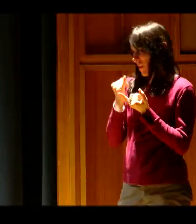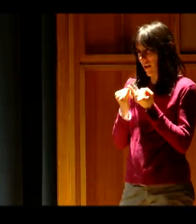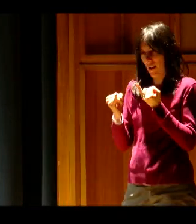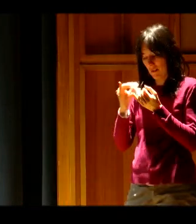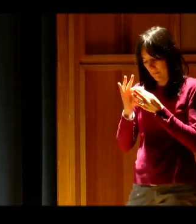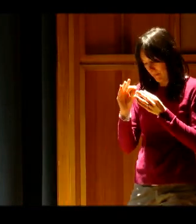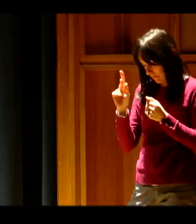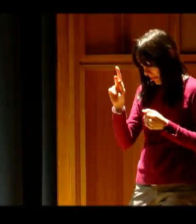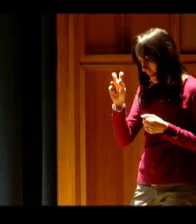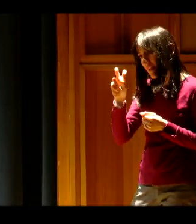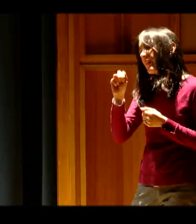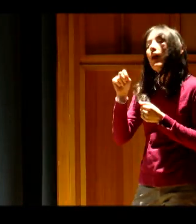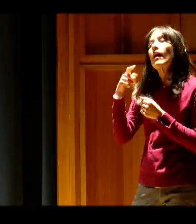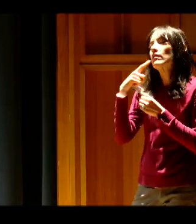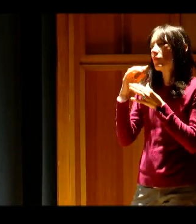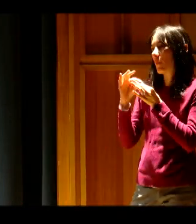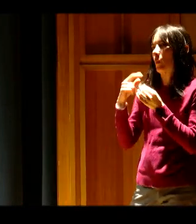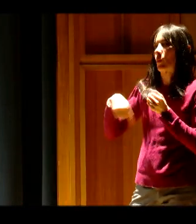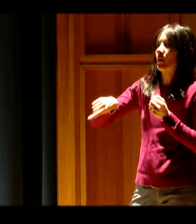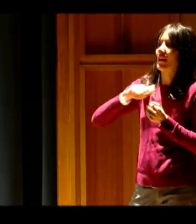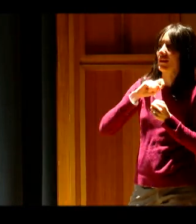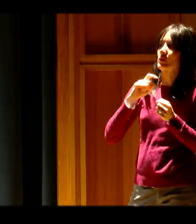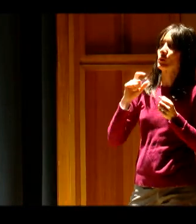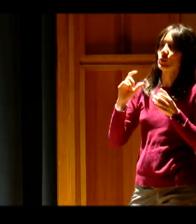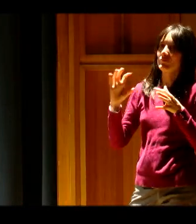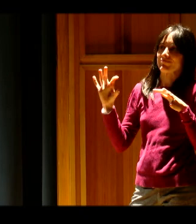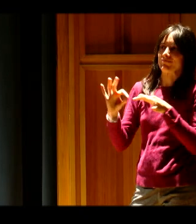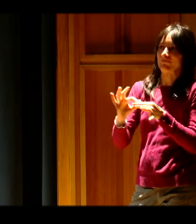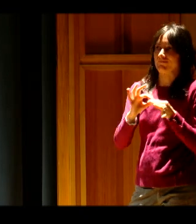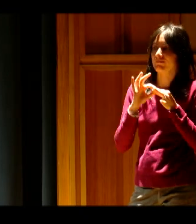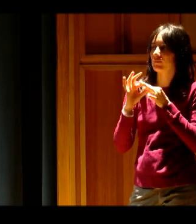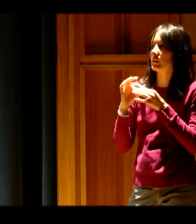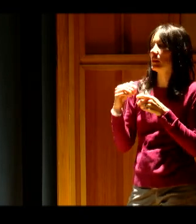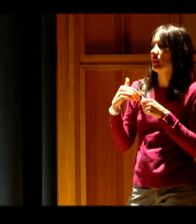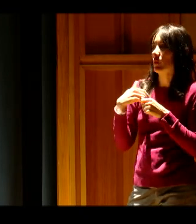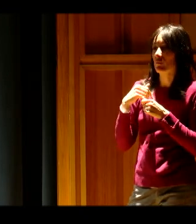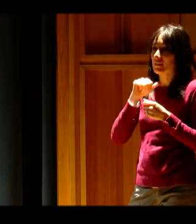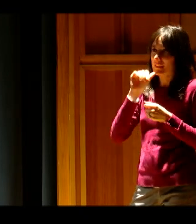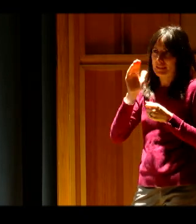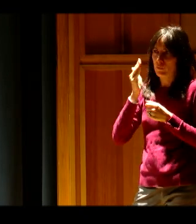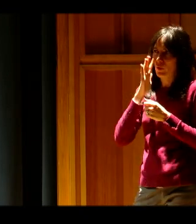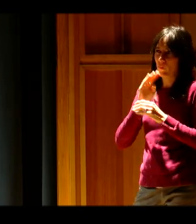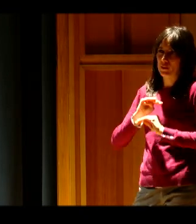Our world has an emissions gap, were not on track to meet the Paris Agreement and clearly behind